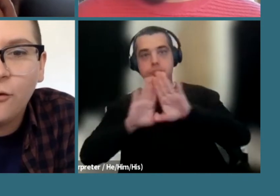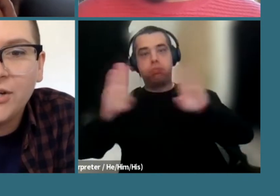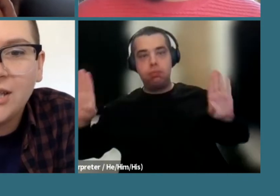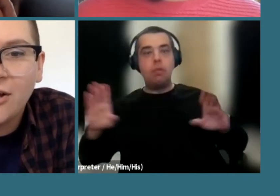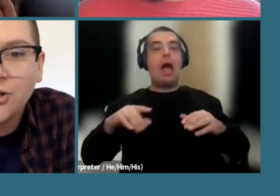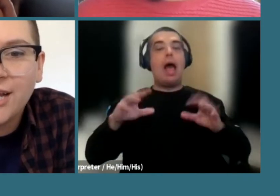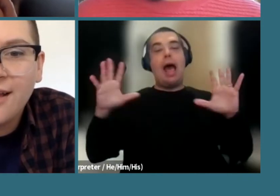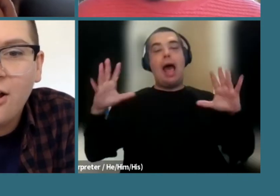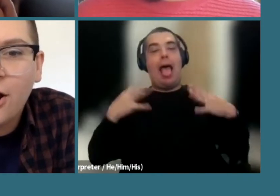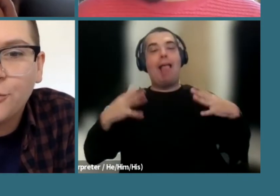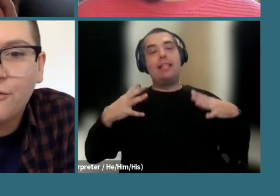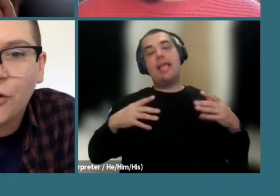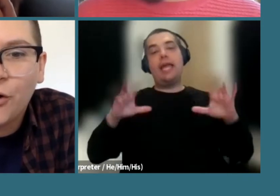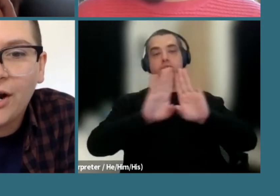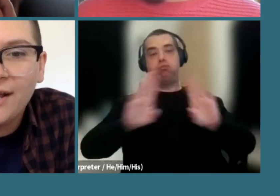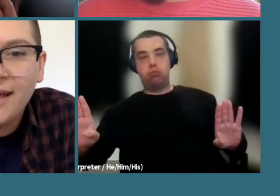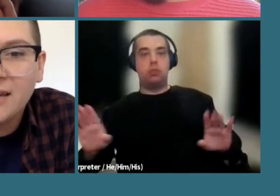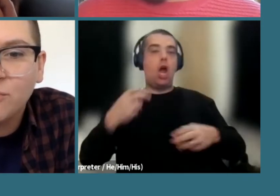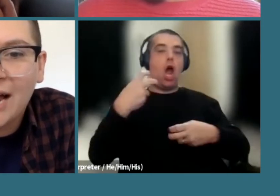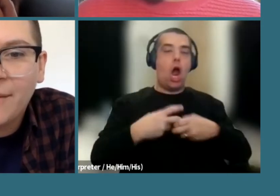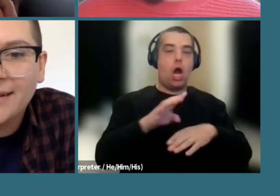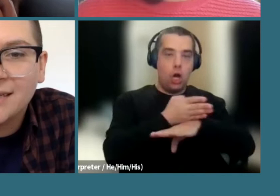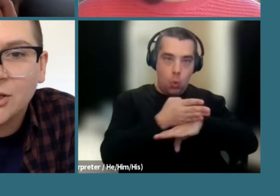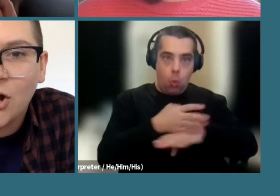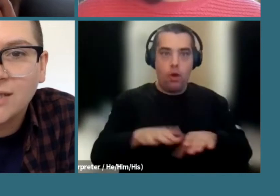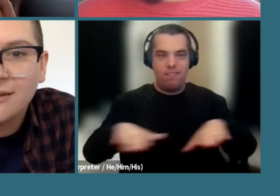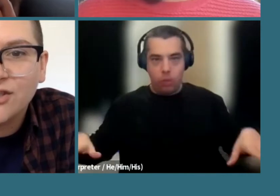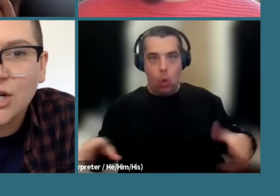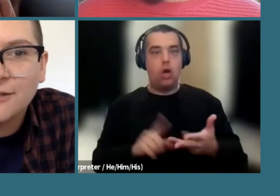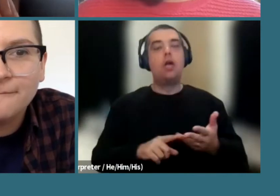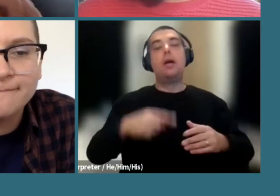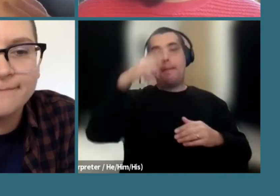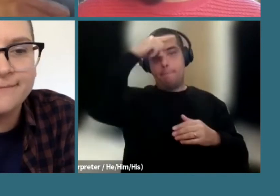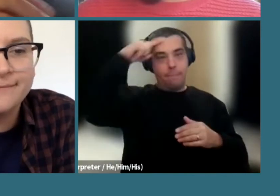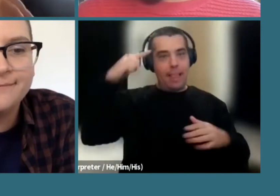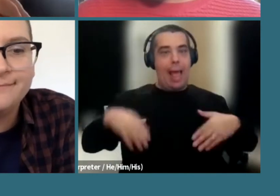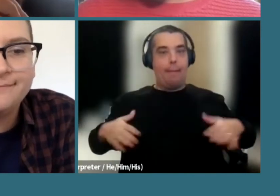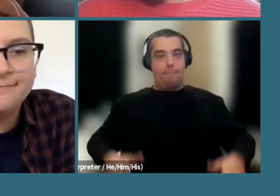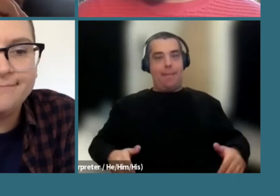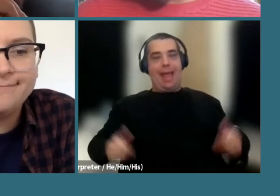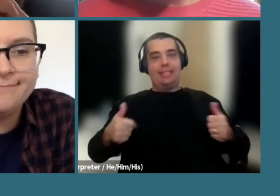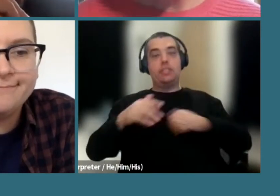folded laundry, hardwood floor, and black pants and long sleeve shirts.